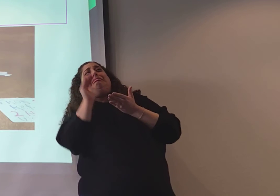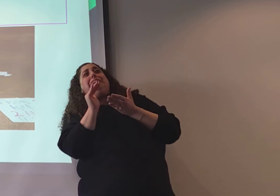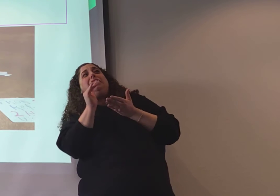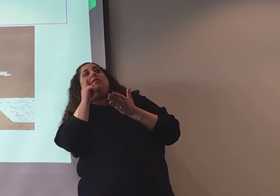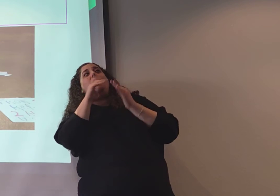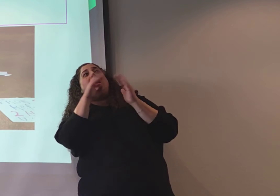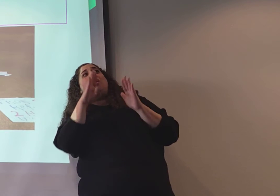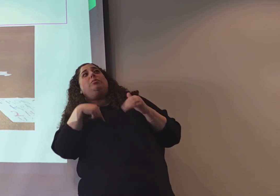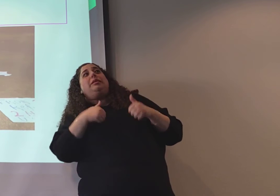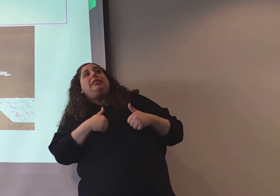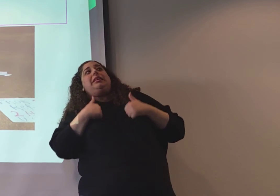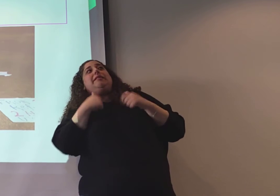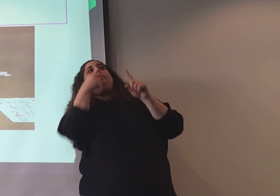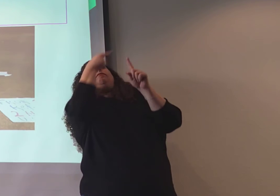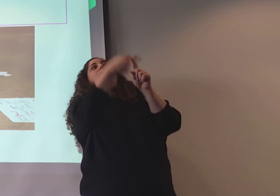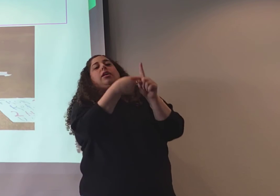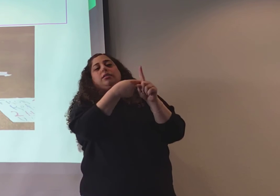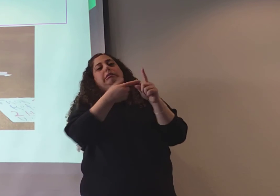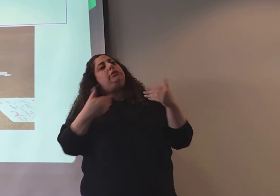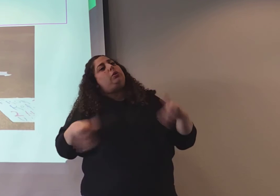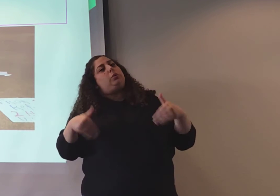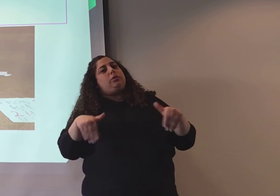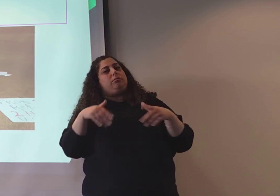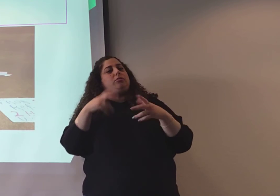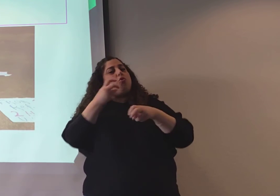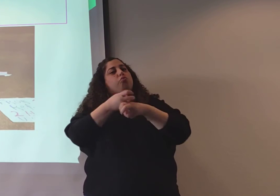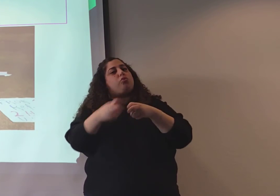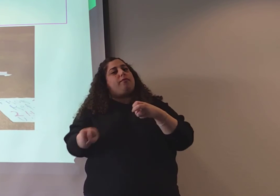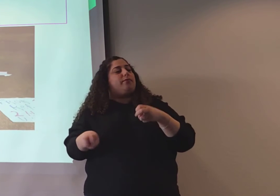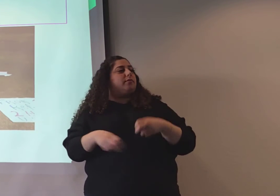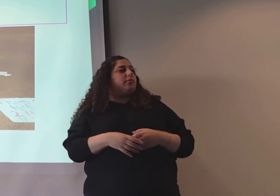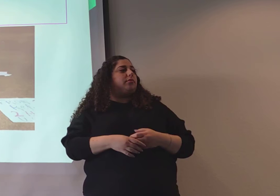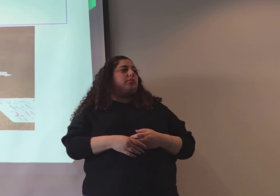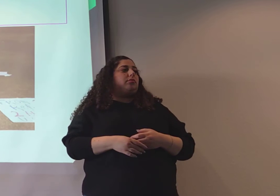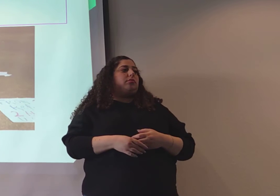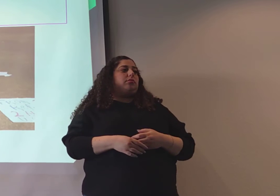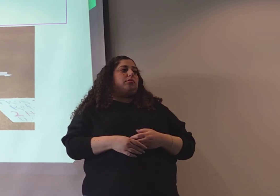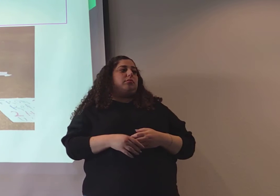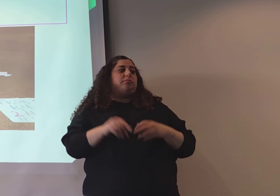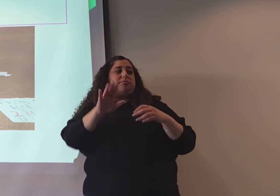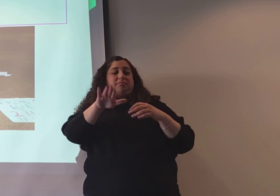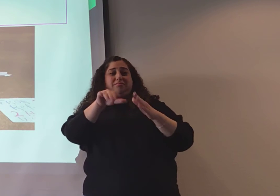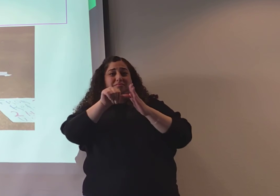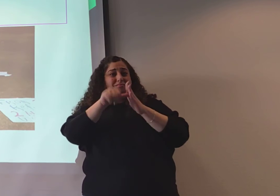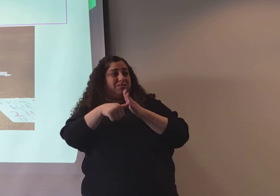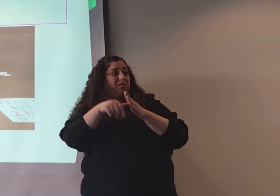Feel free to jump in if you have any words of wisdom.